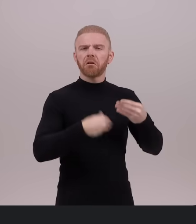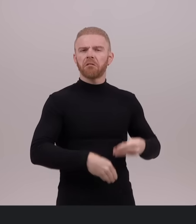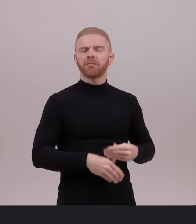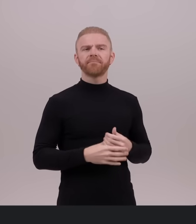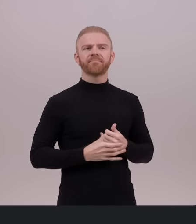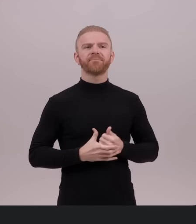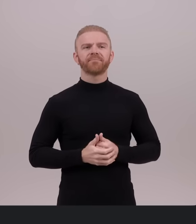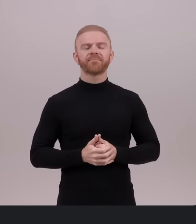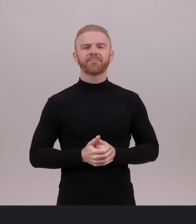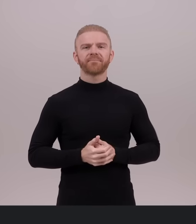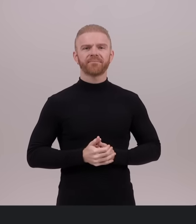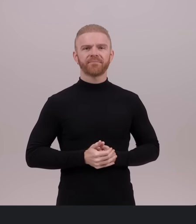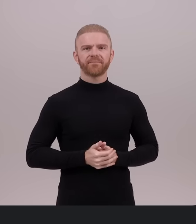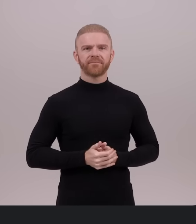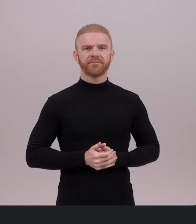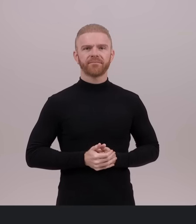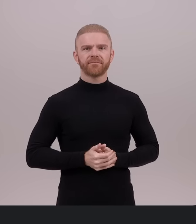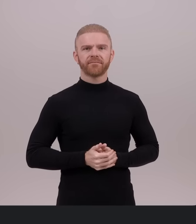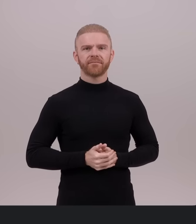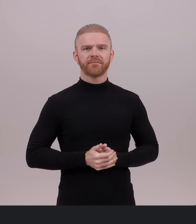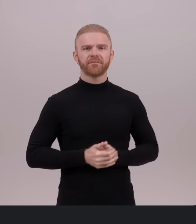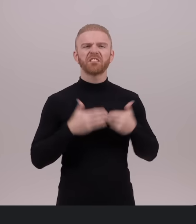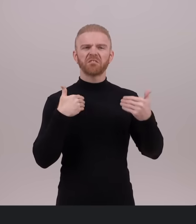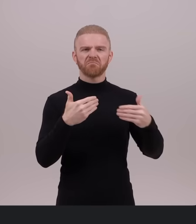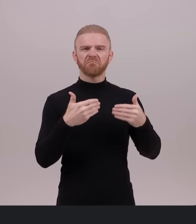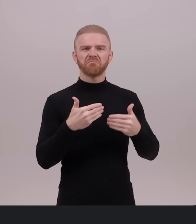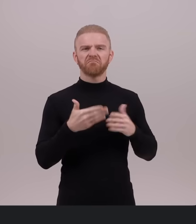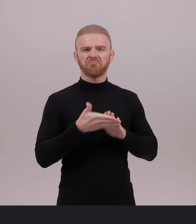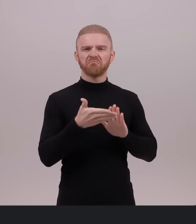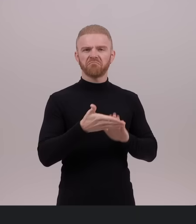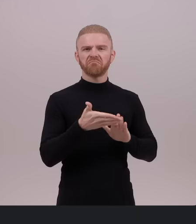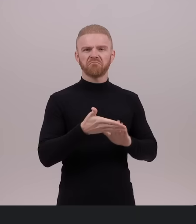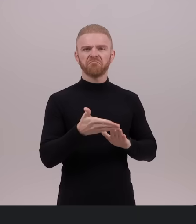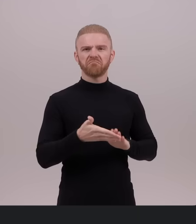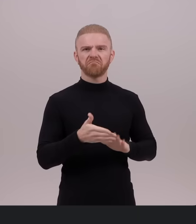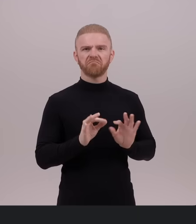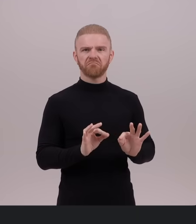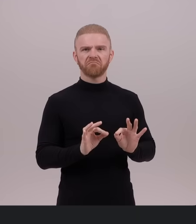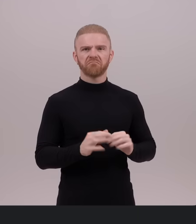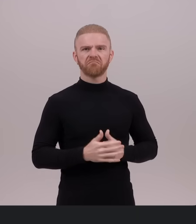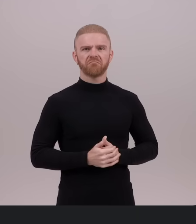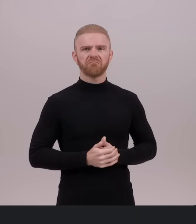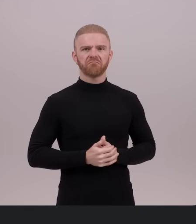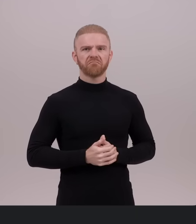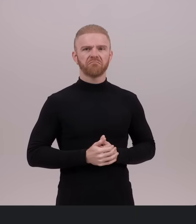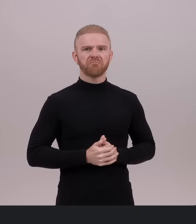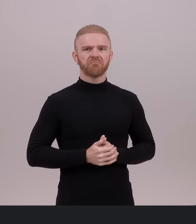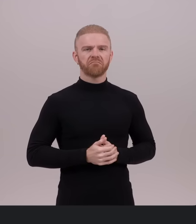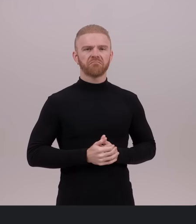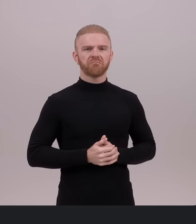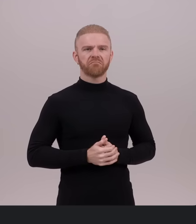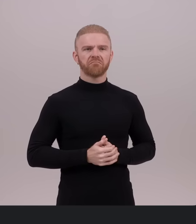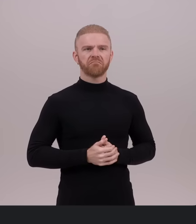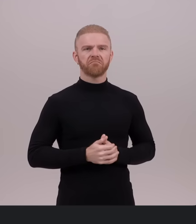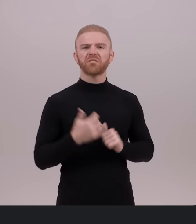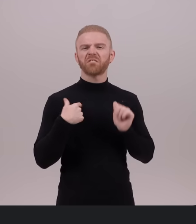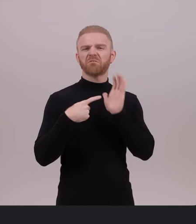Let's go ahead and allow this all. There we go. Let me pull up an example for a guide.